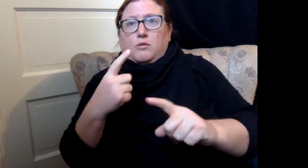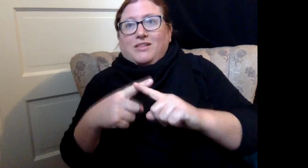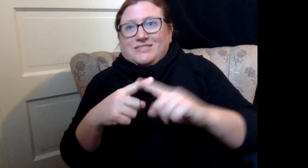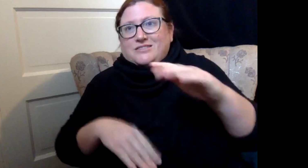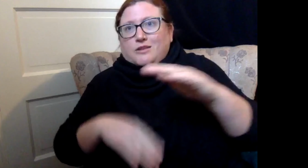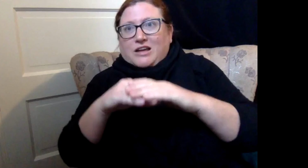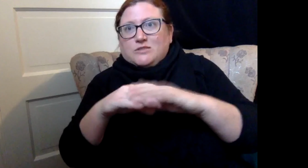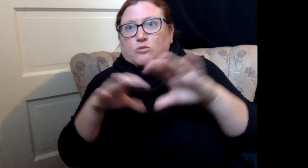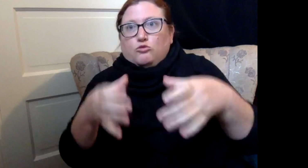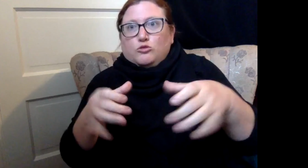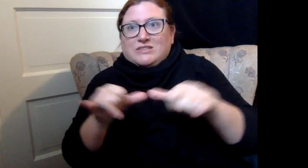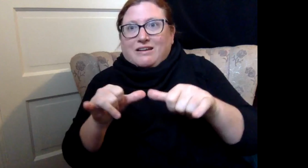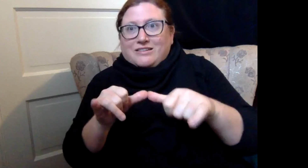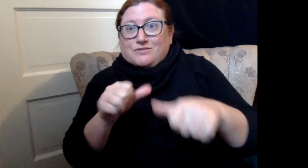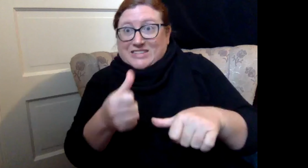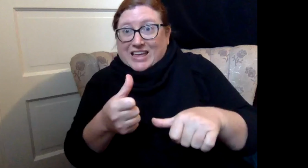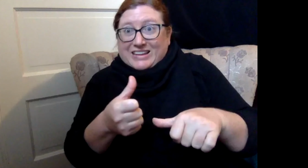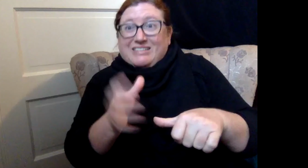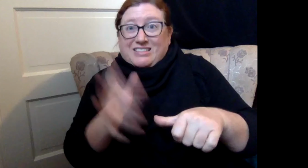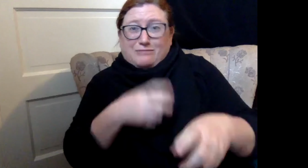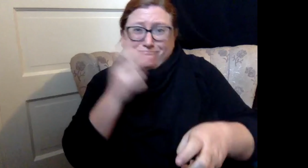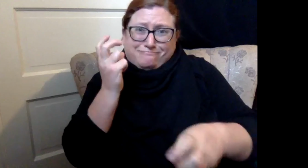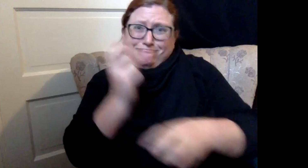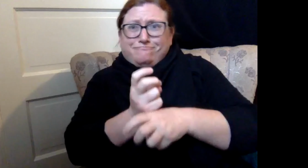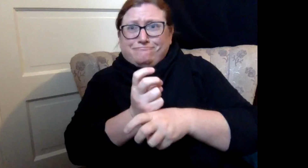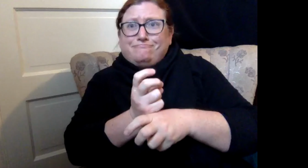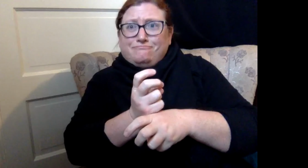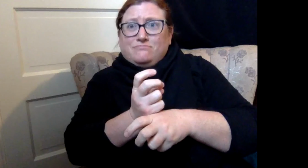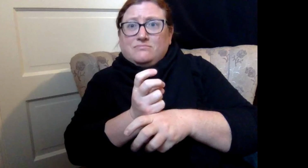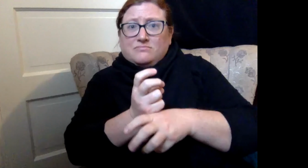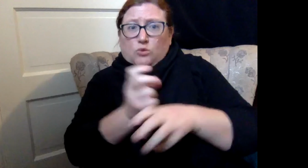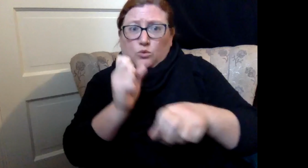having to maintain the six feet of social distance and the